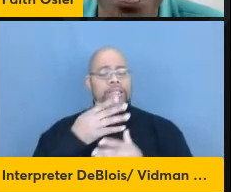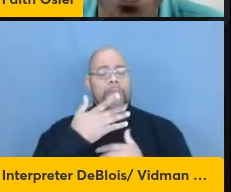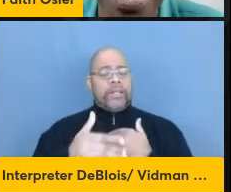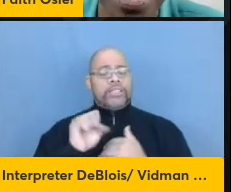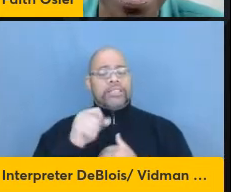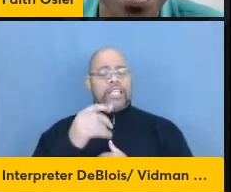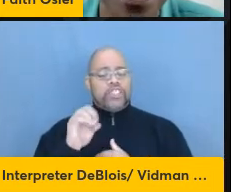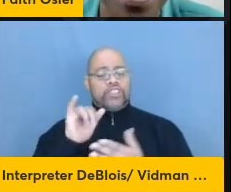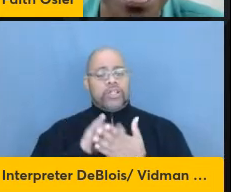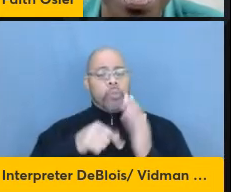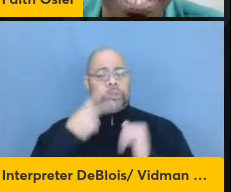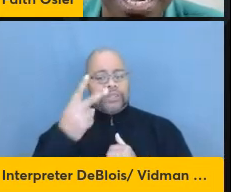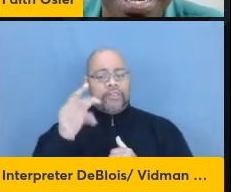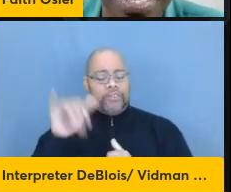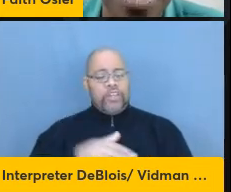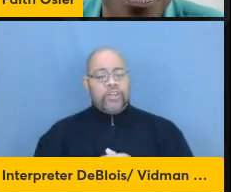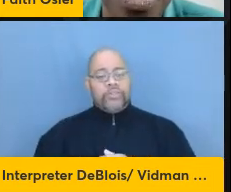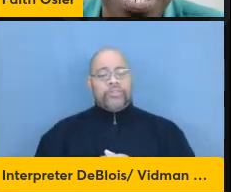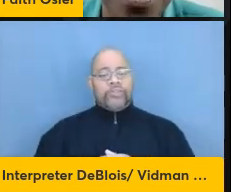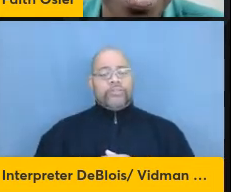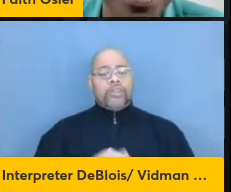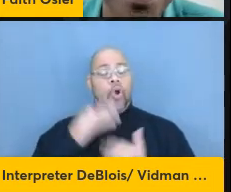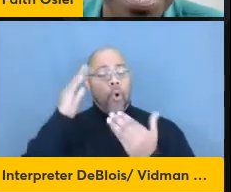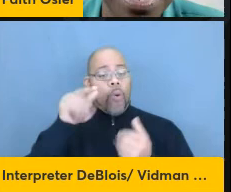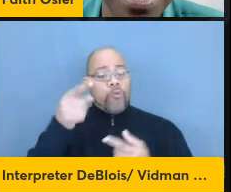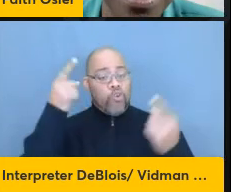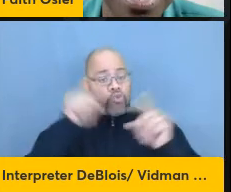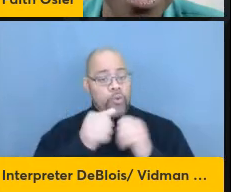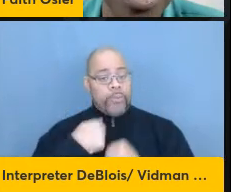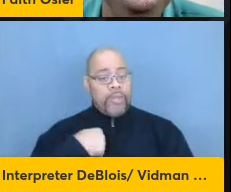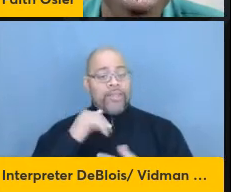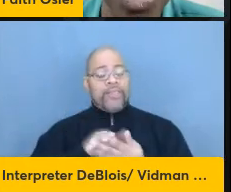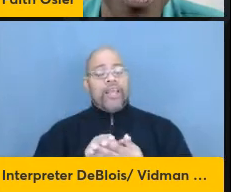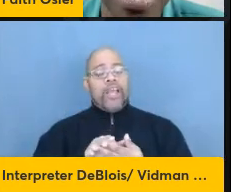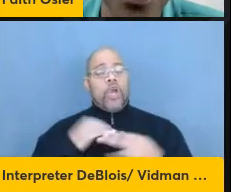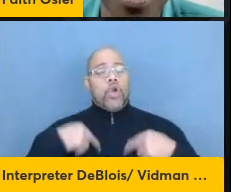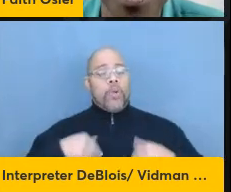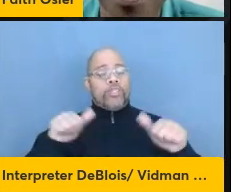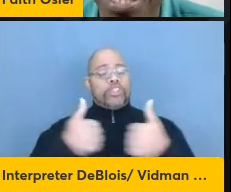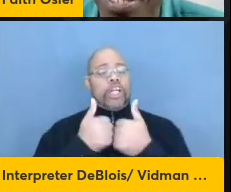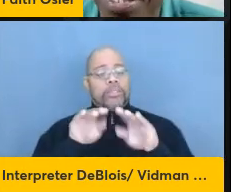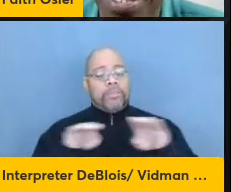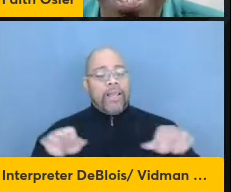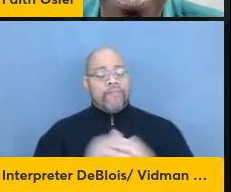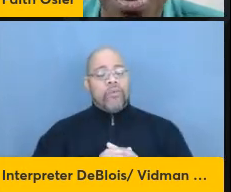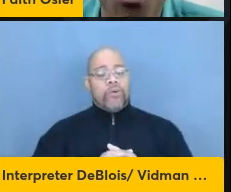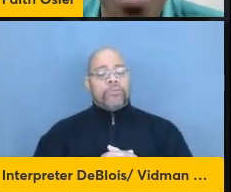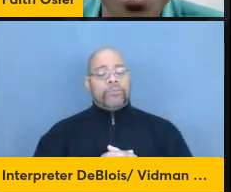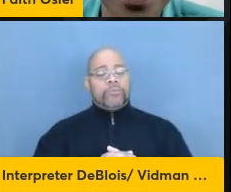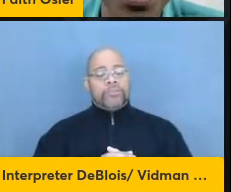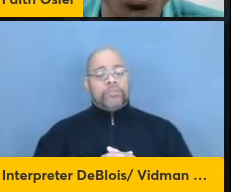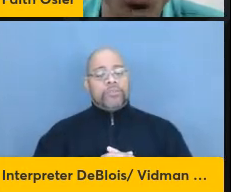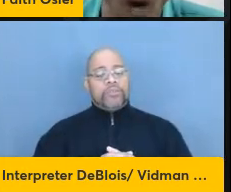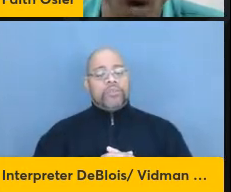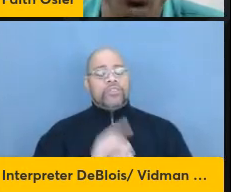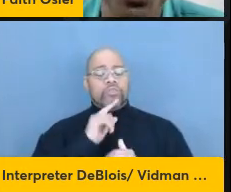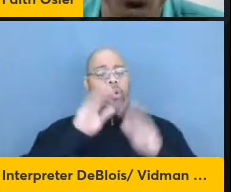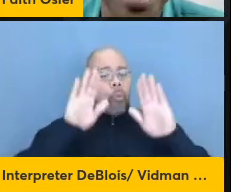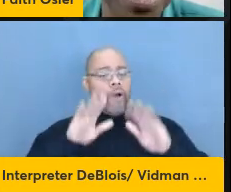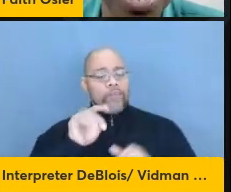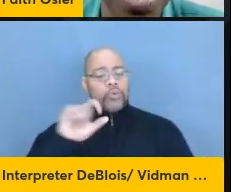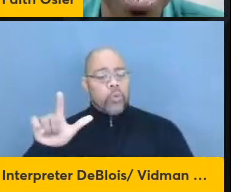we've seen here. I hope you'll agree with me that the human challenge platforms winner, a wonderful tool to demonstrate